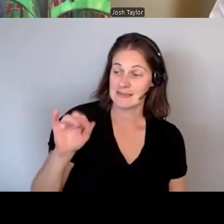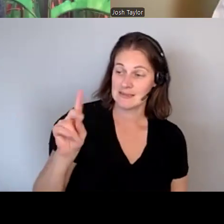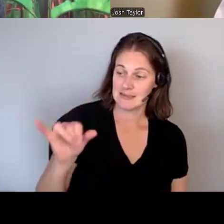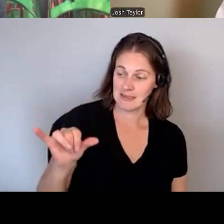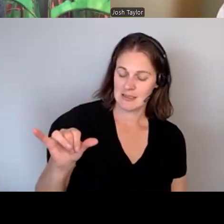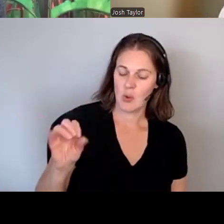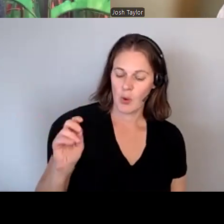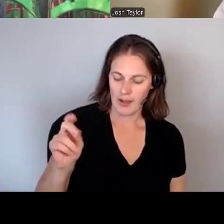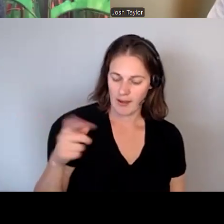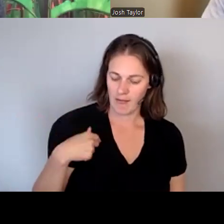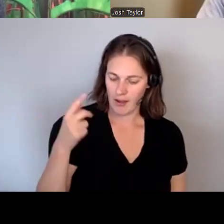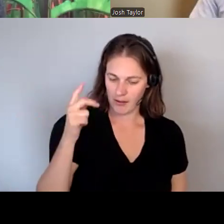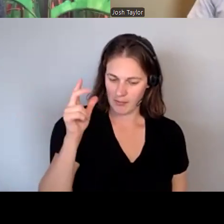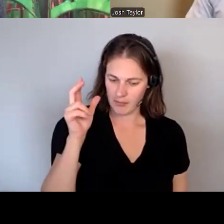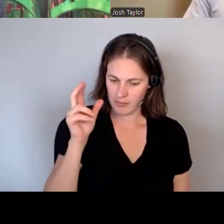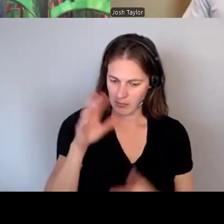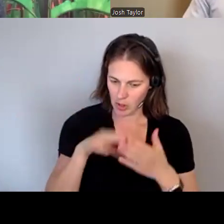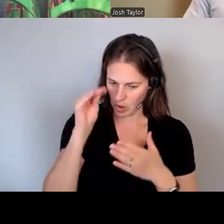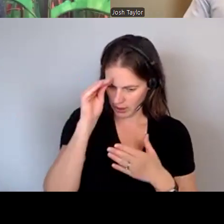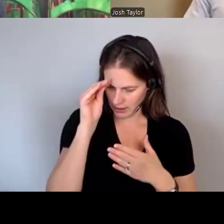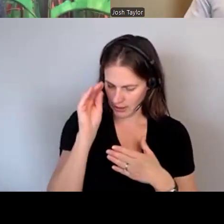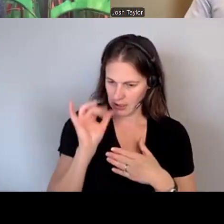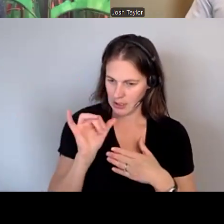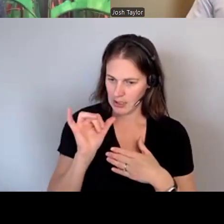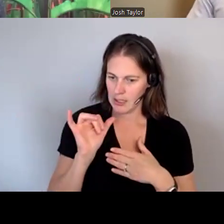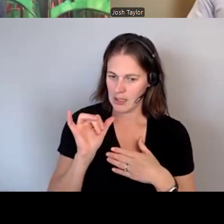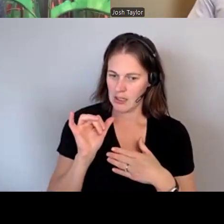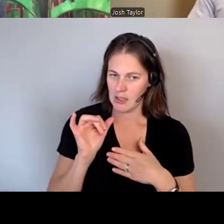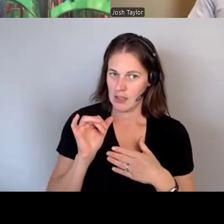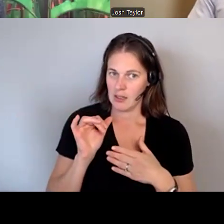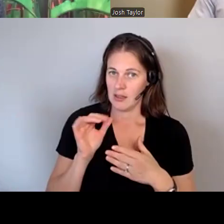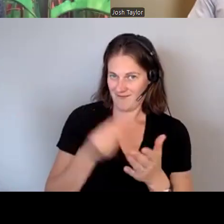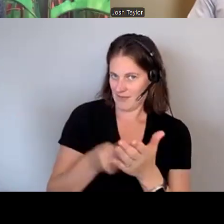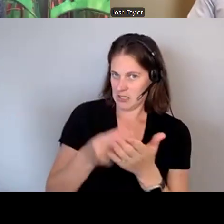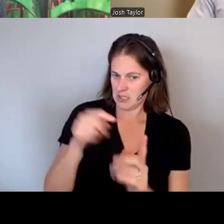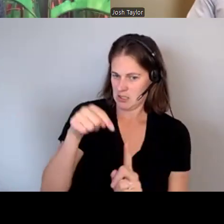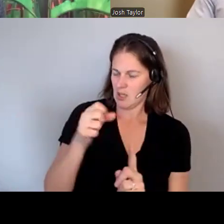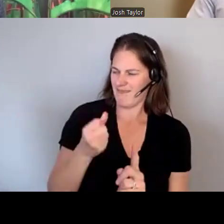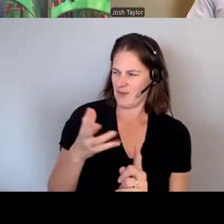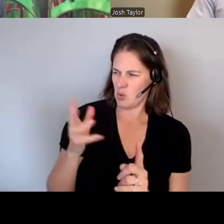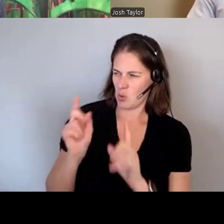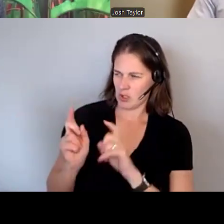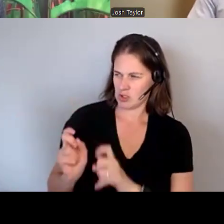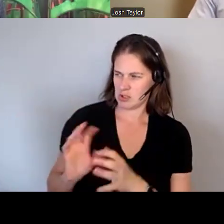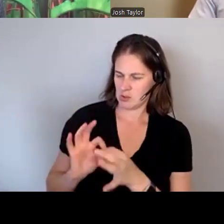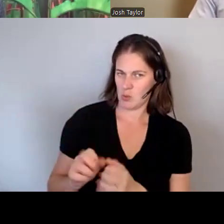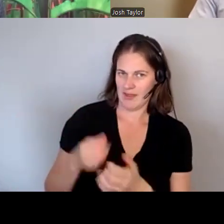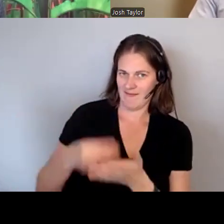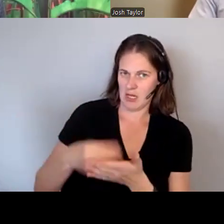you know, there may not be, we want to talk about funding, because we have a couple questions there. There may not be additional funding needed,